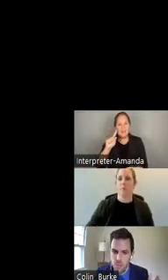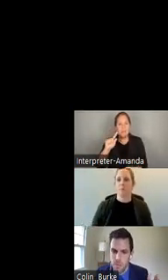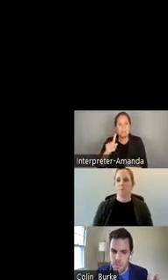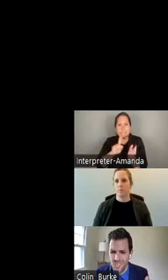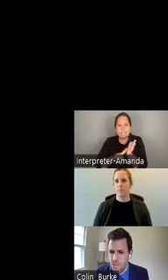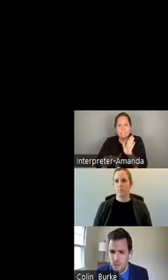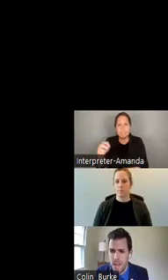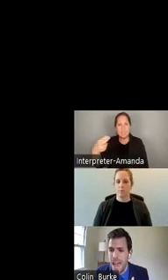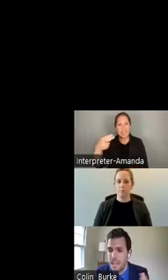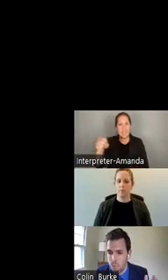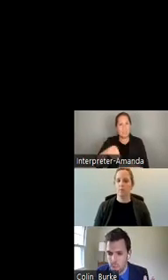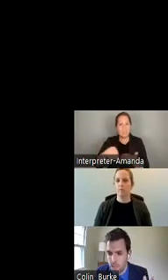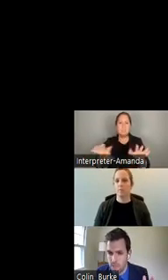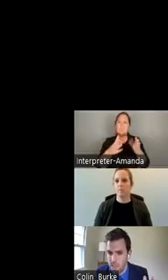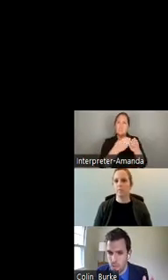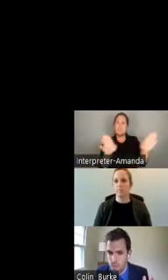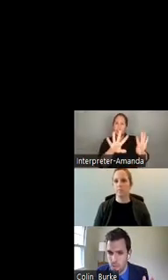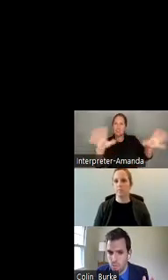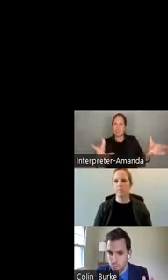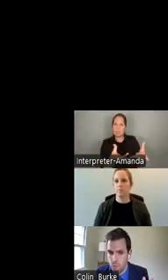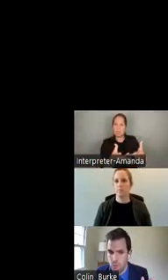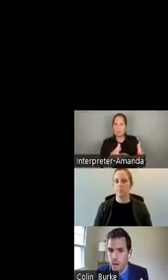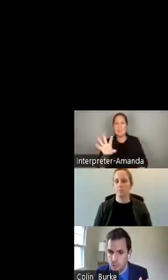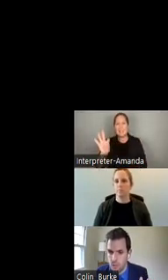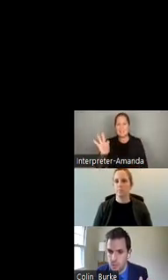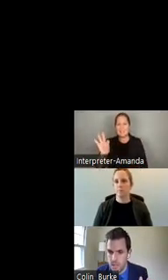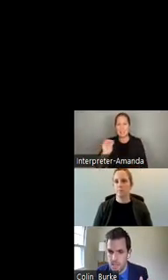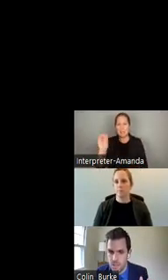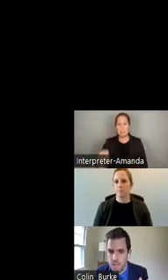population is about nine percent of high school students will report a prior suicide attempt